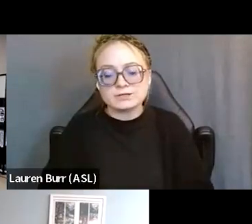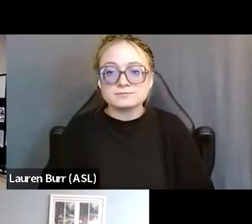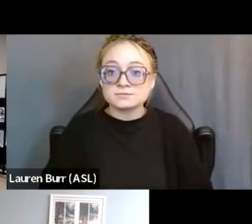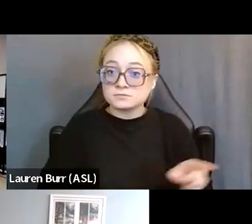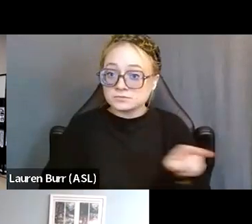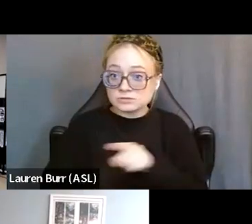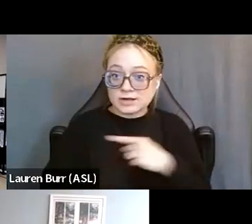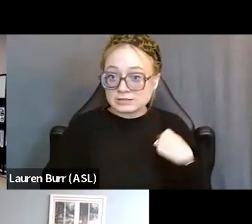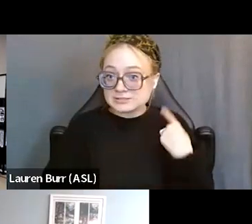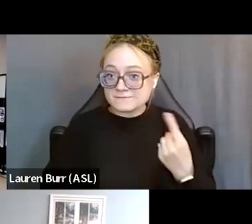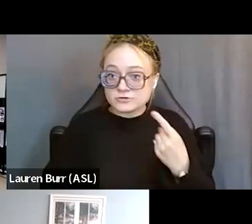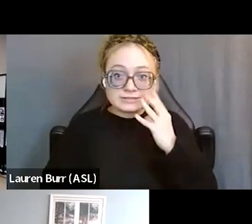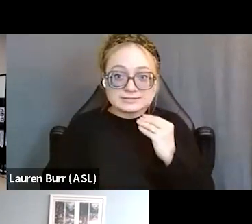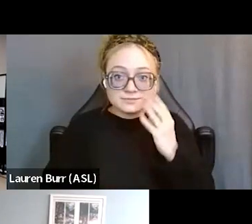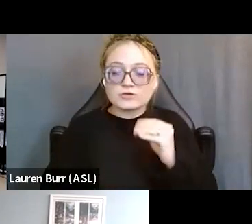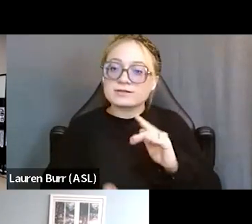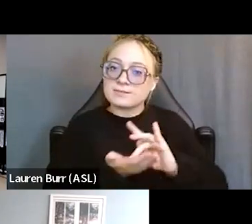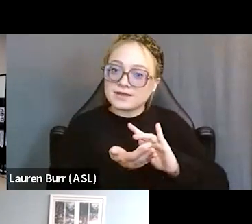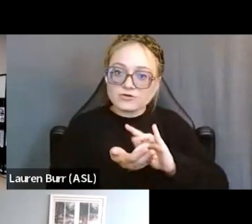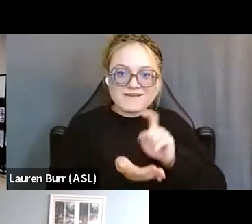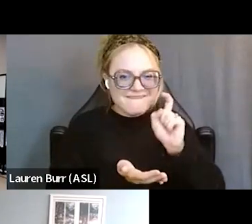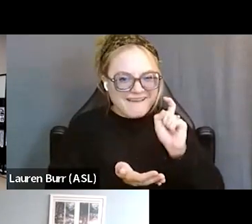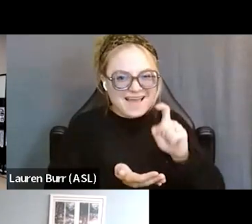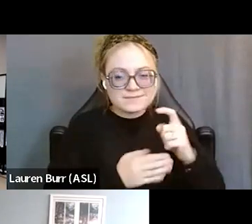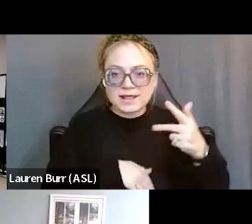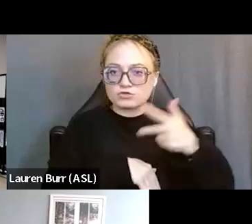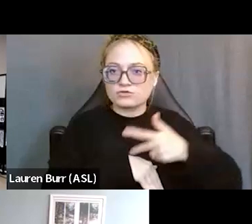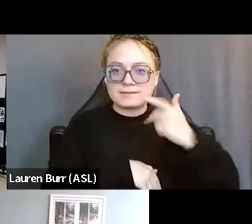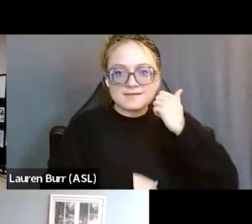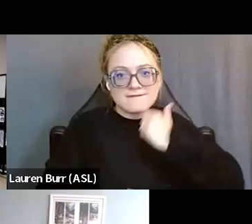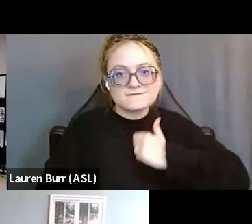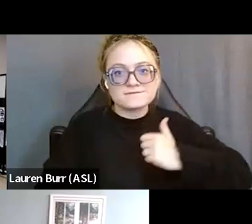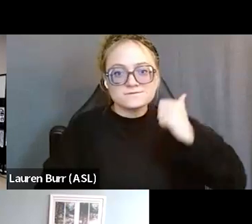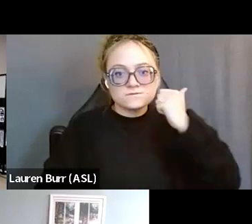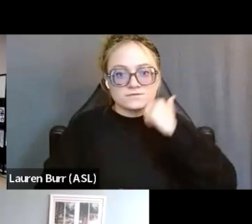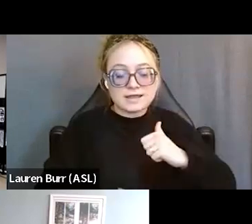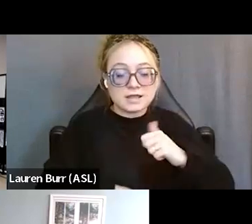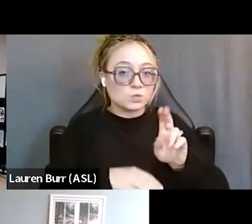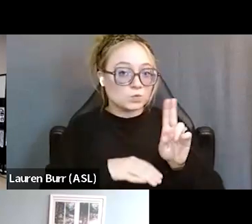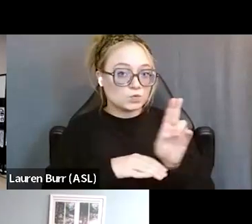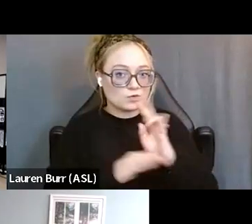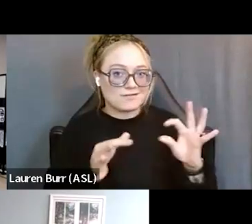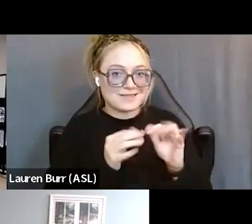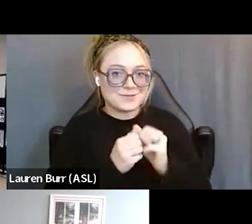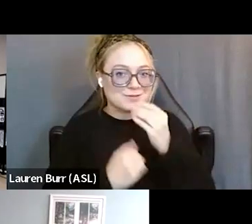used a medication that needs to be taken three times a day, maybe you've used a strategy of linking that with breakfast, lunch, dinner.